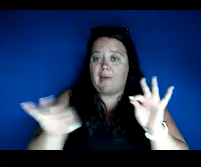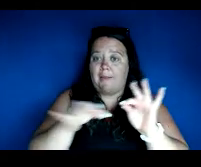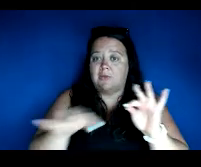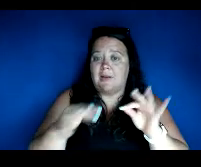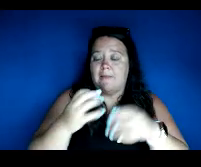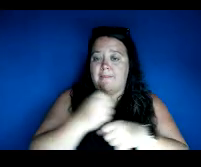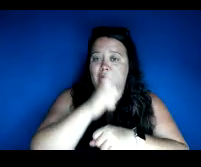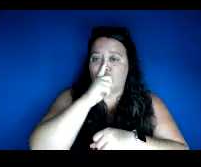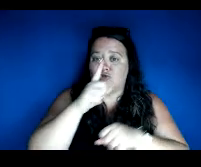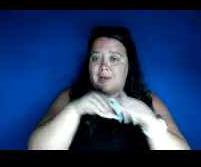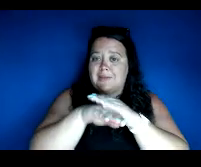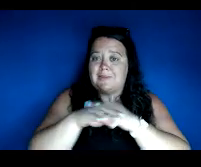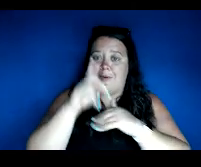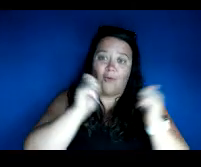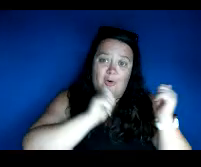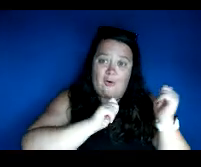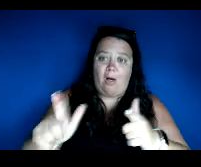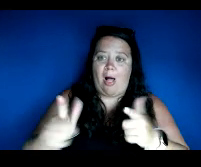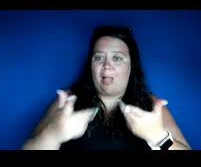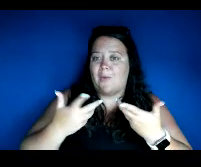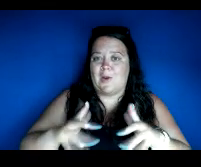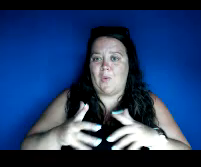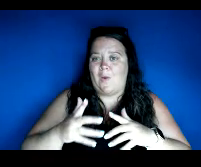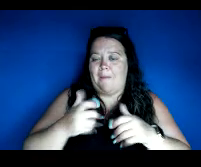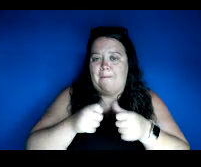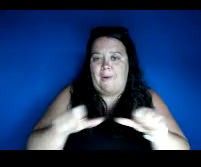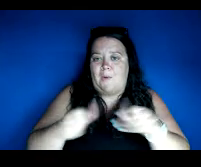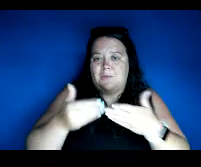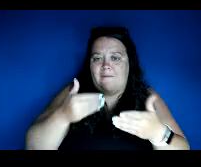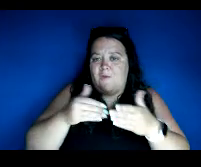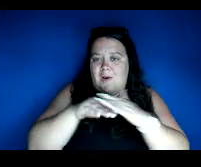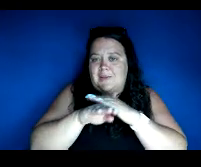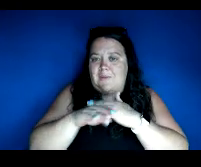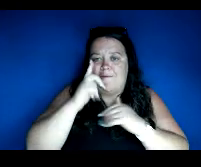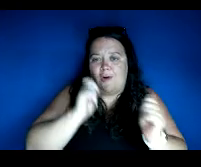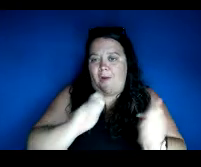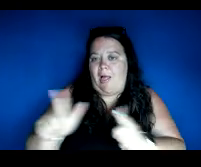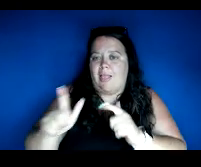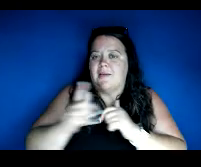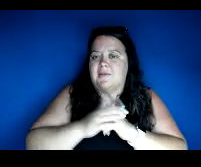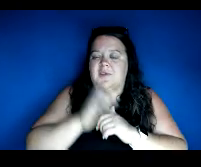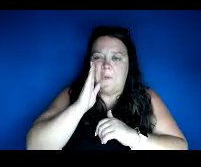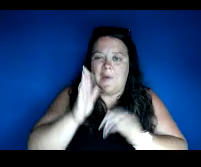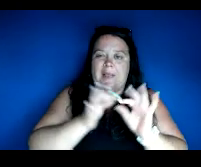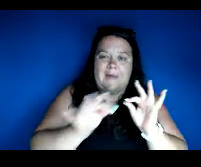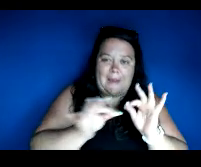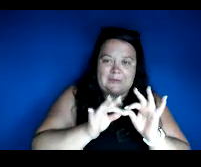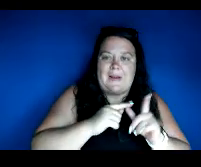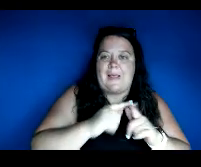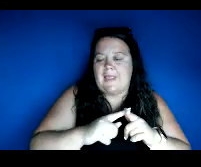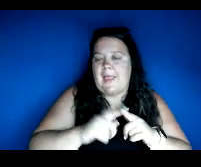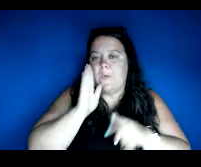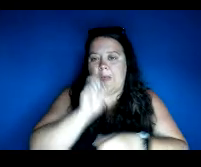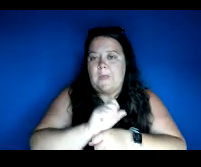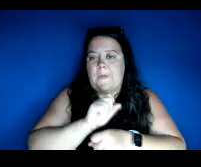to everyone before we post it for anyone. And so we'll get that captioned, which will just take a day or two, and then we'll work with the Orientation to get that posted,